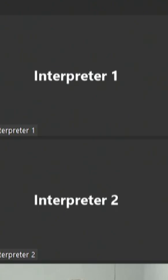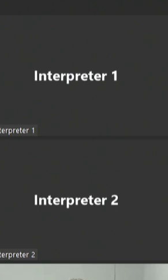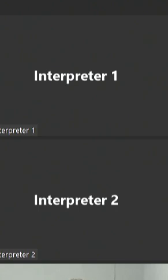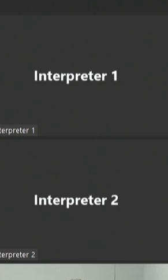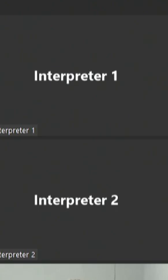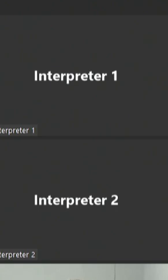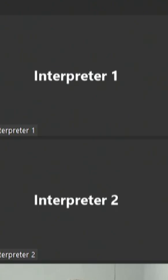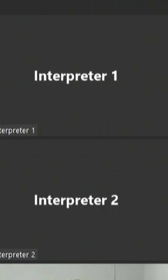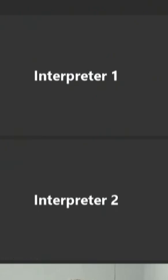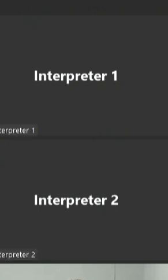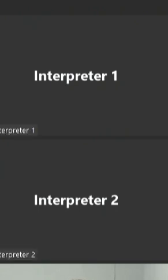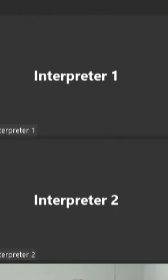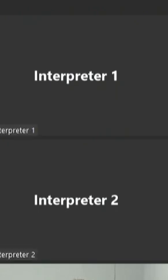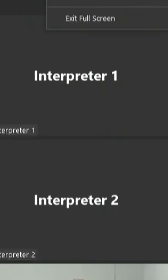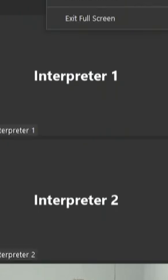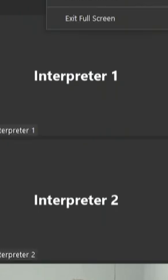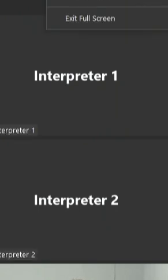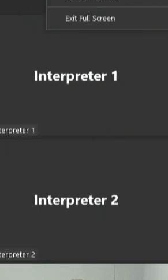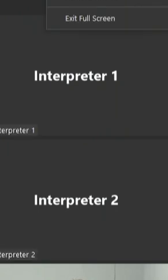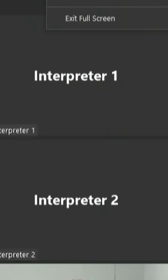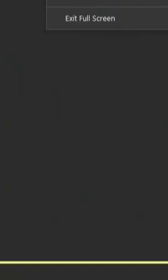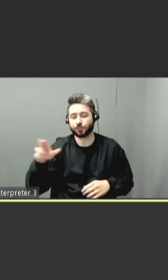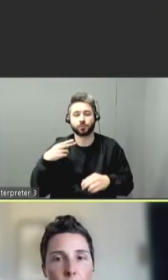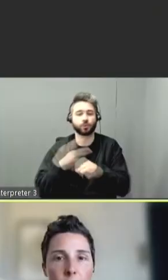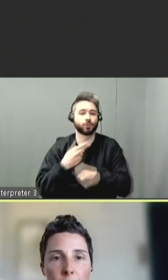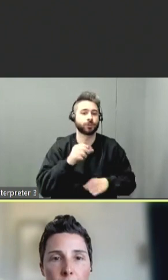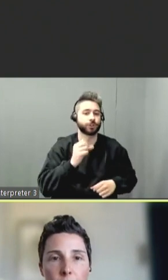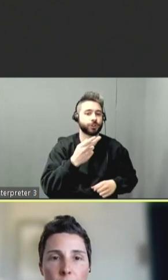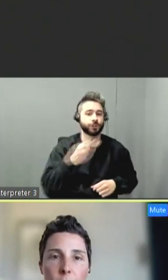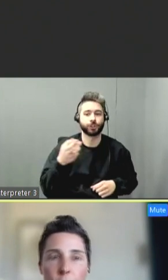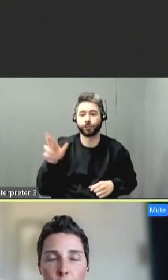and I do want to say thank you as well for having us here to address the needs of the